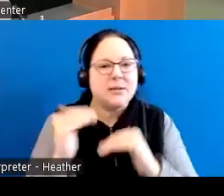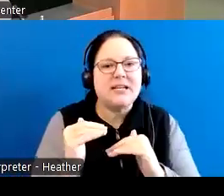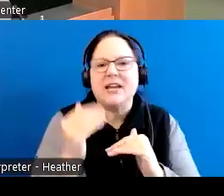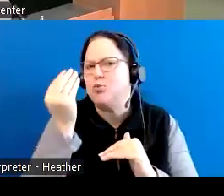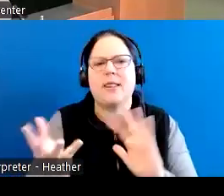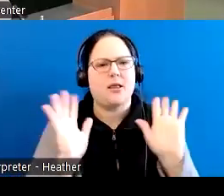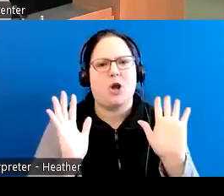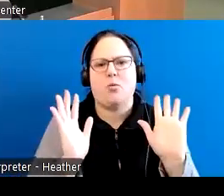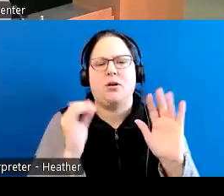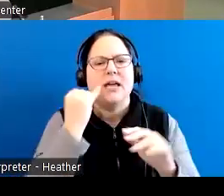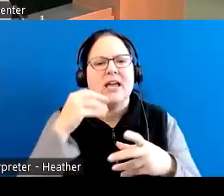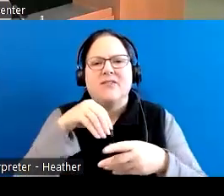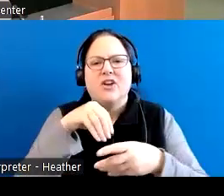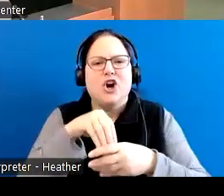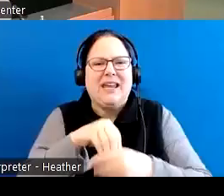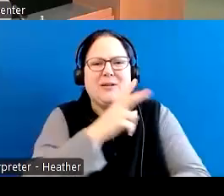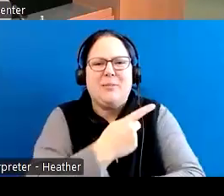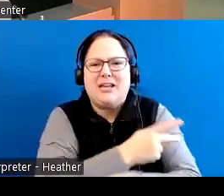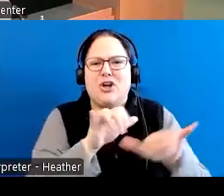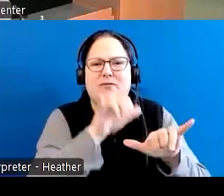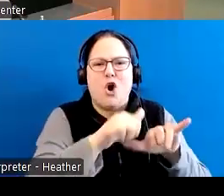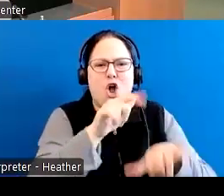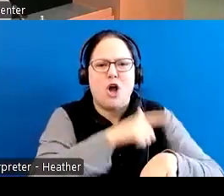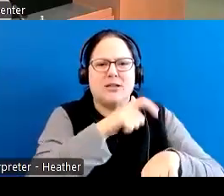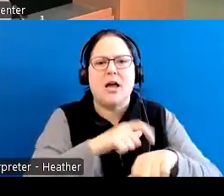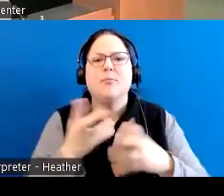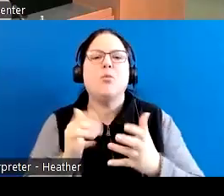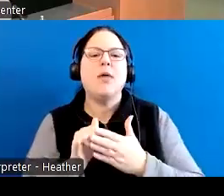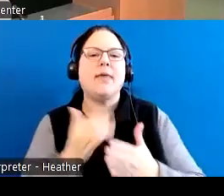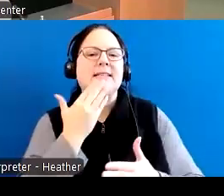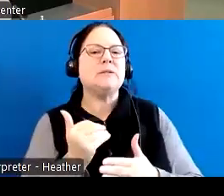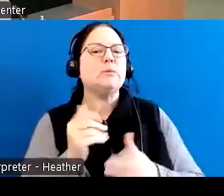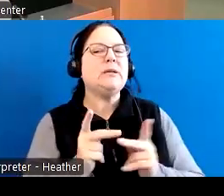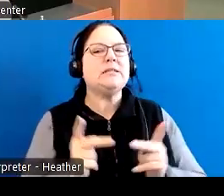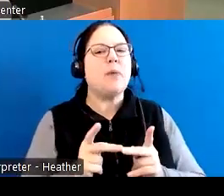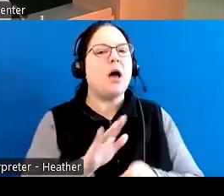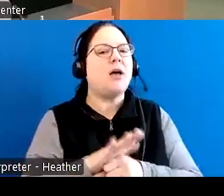too long. So, we kind of talk about the sweet spot of long enough um, but not too long.